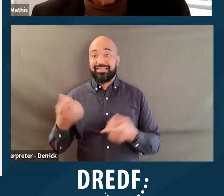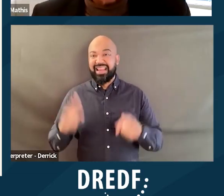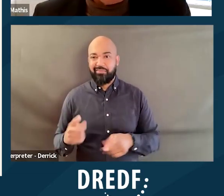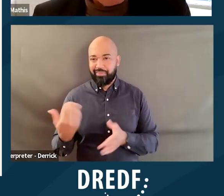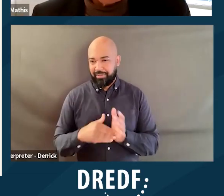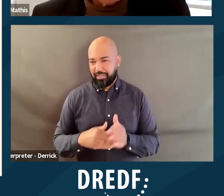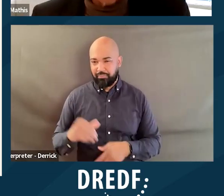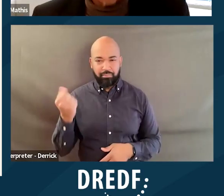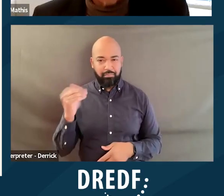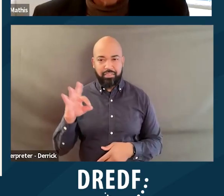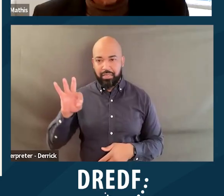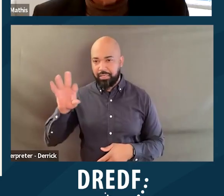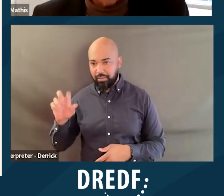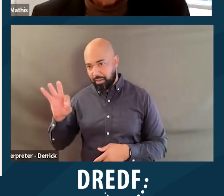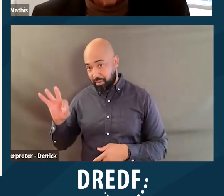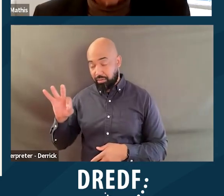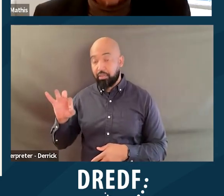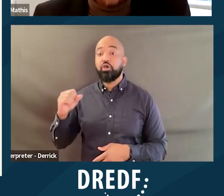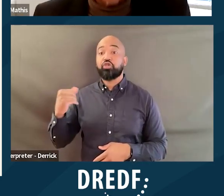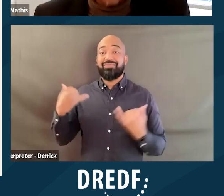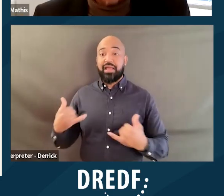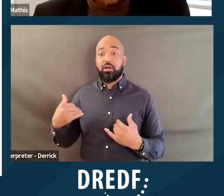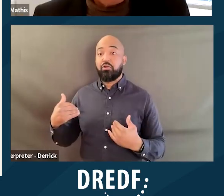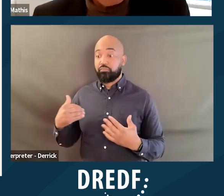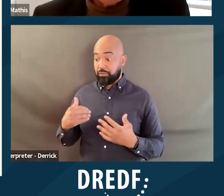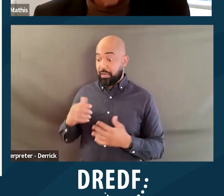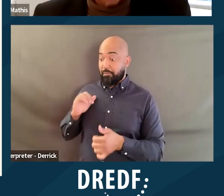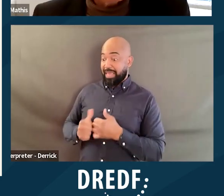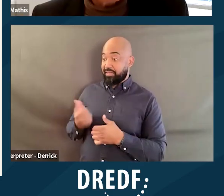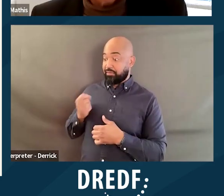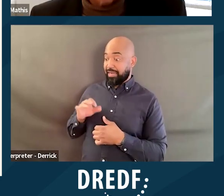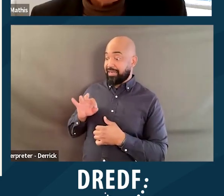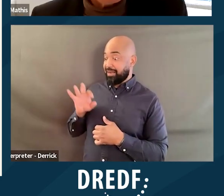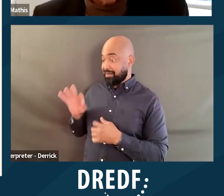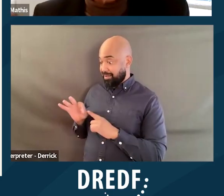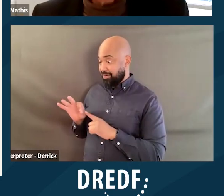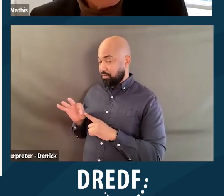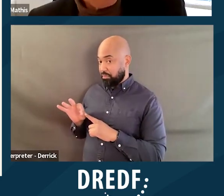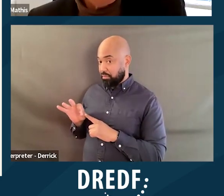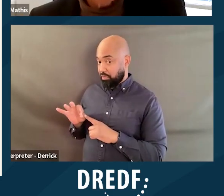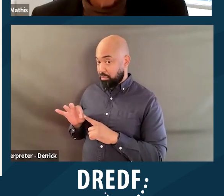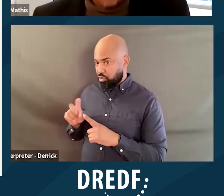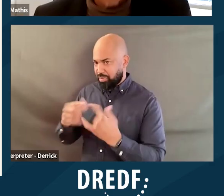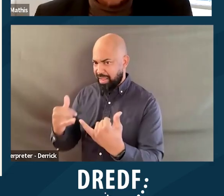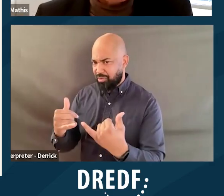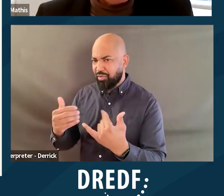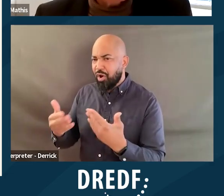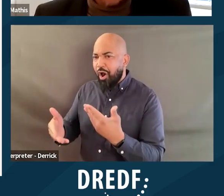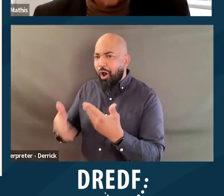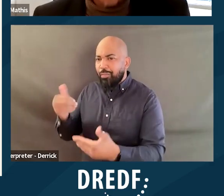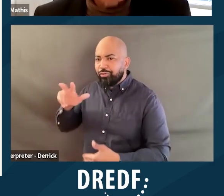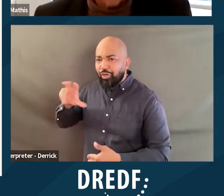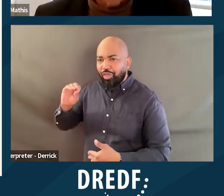the Supreme Court's decision in Olmstead in 1999, we are now 27 years past there and we